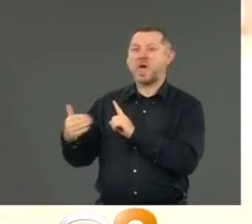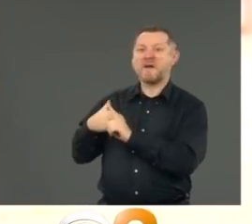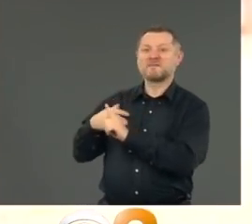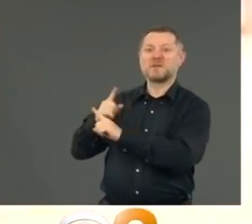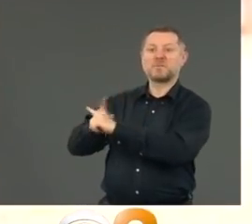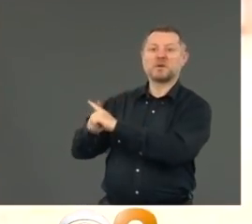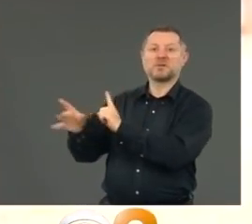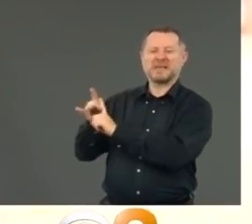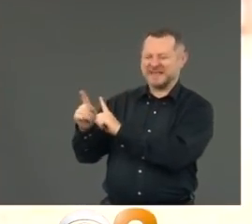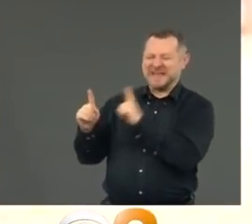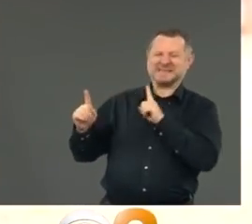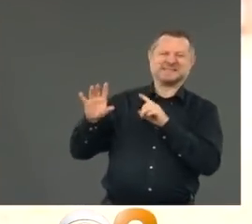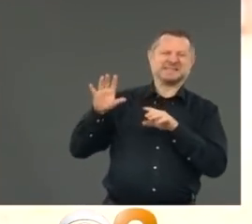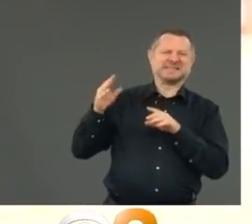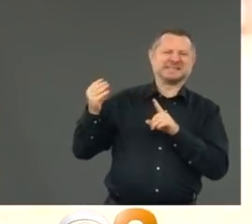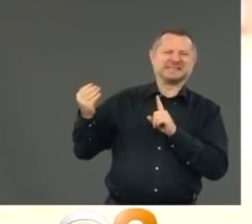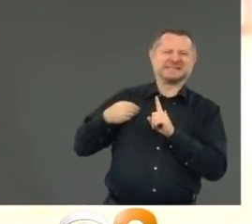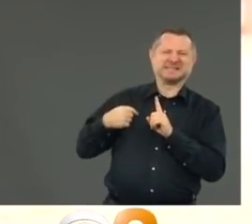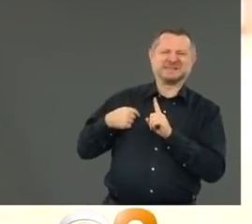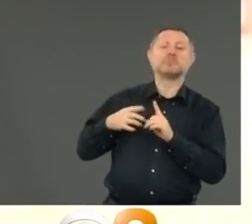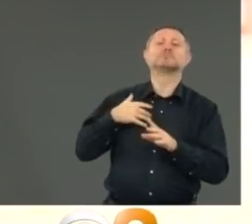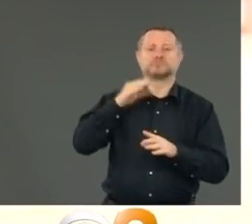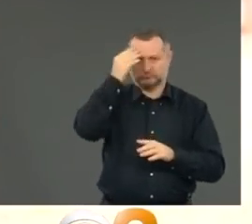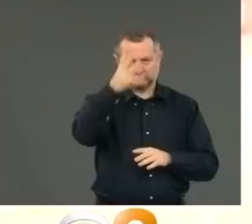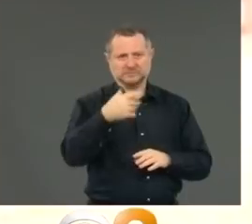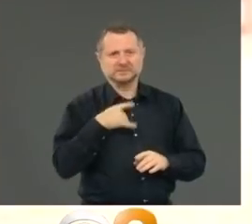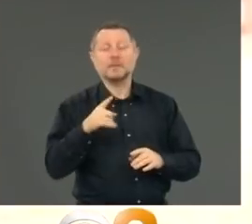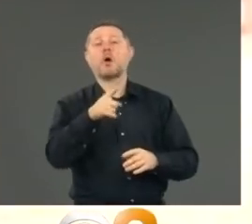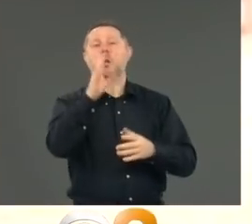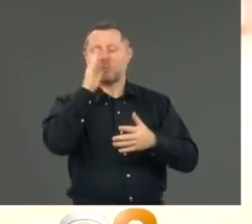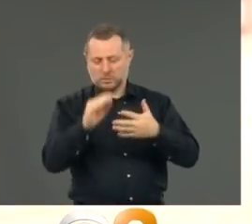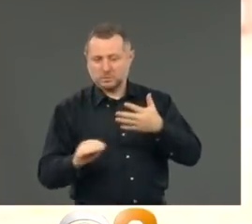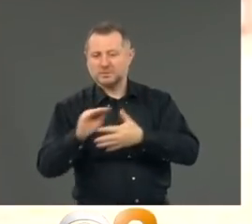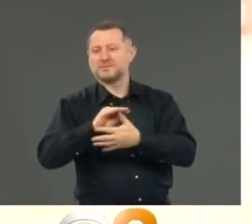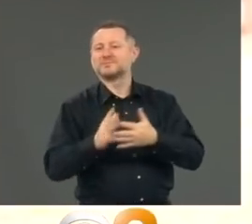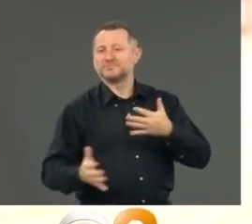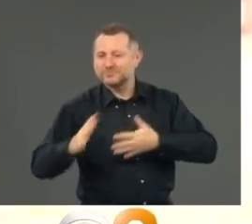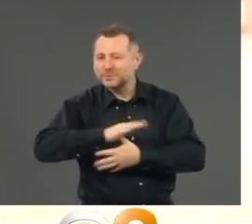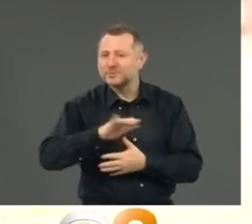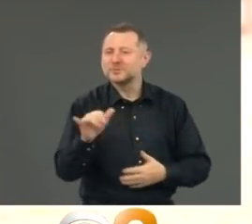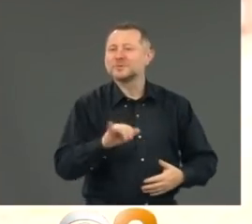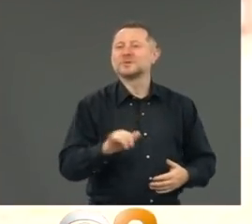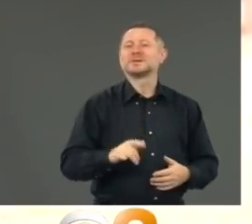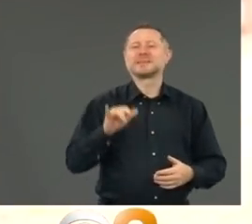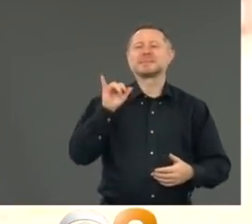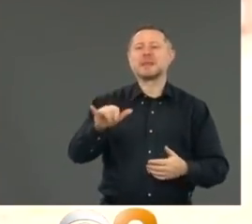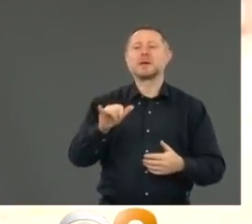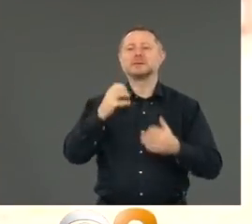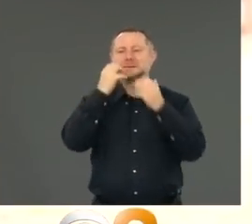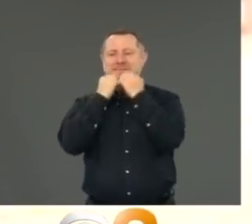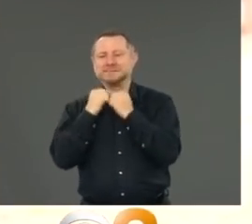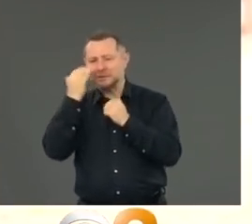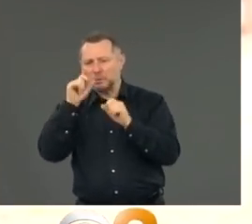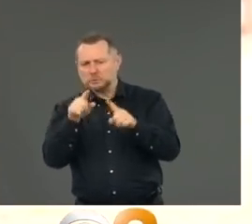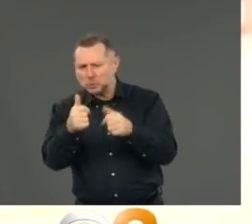FASTEST. SO, IF YOU ARE SHOWING SYMPTOMS, GO TO THE FRONT OF THE LINE. IF YOU KNOW YOU WERE IN CONTACT